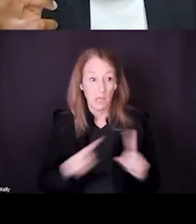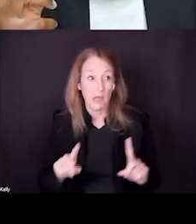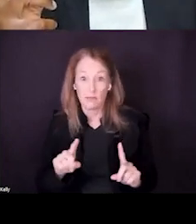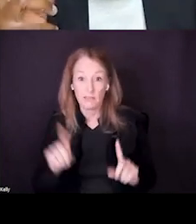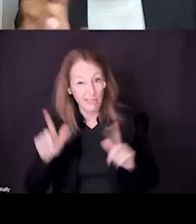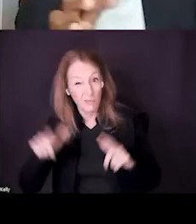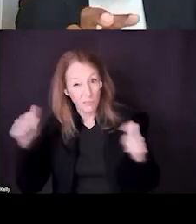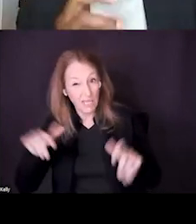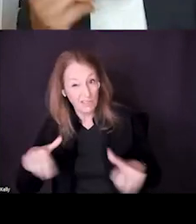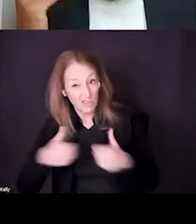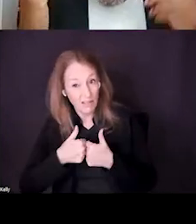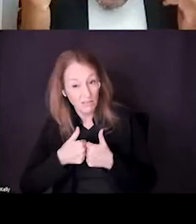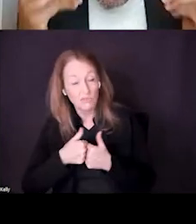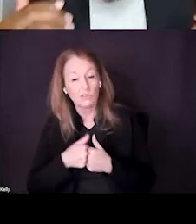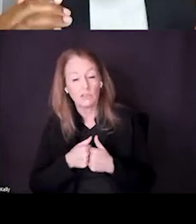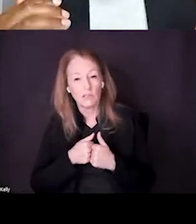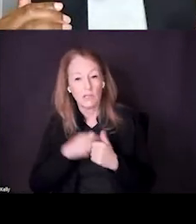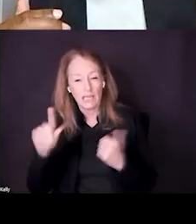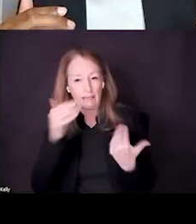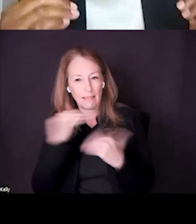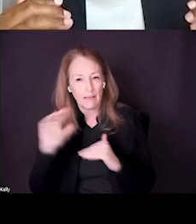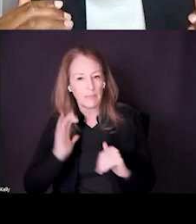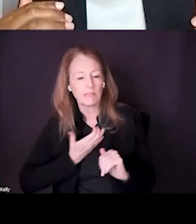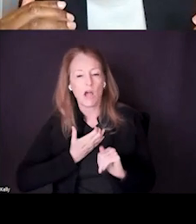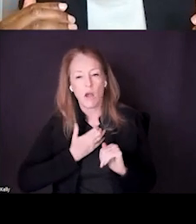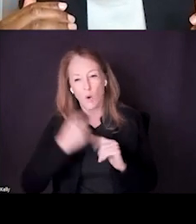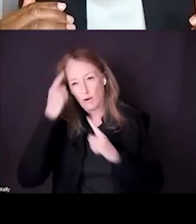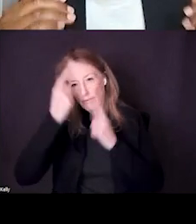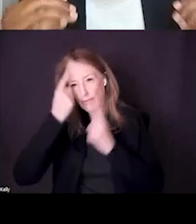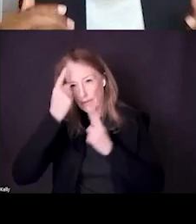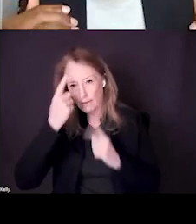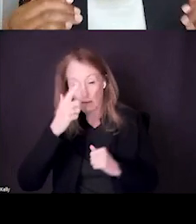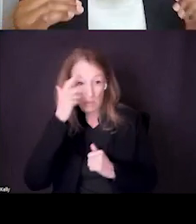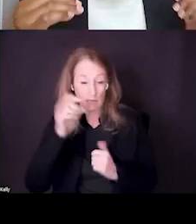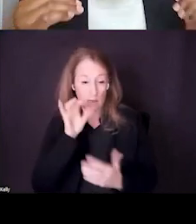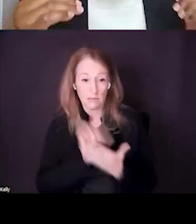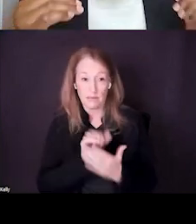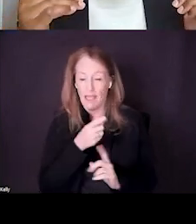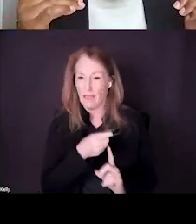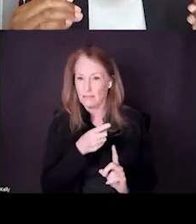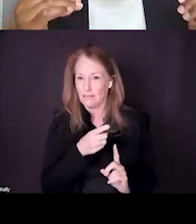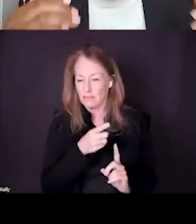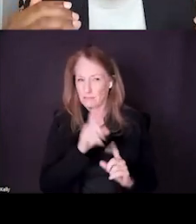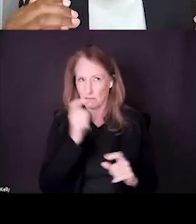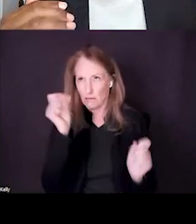THINKING. BECAUSE WE HAVE THIS AS A MENTAL MODEL, WHEN WE ASK THE